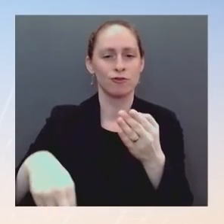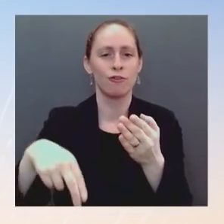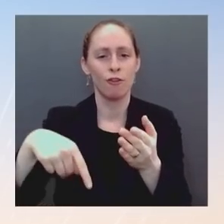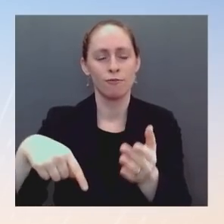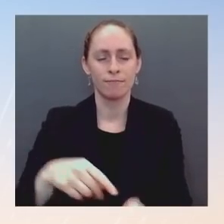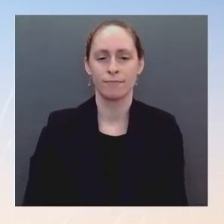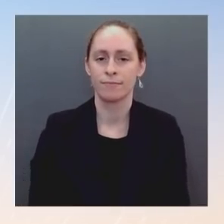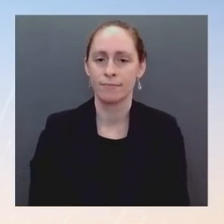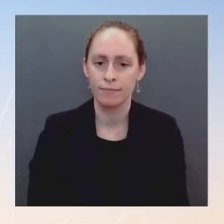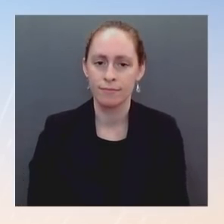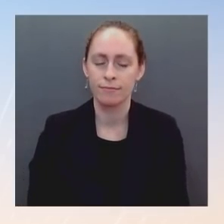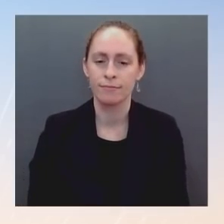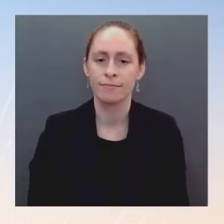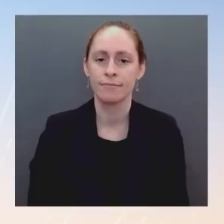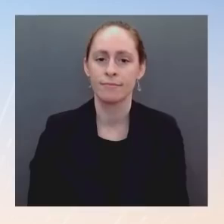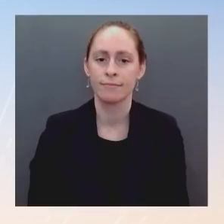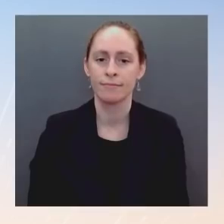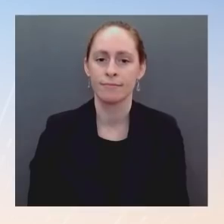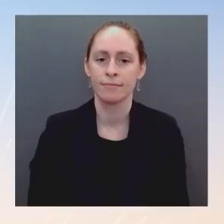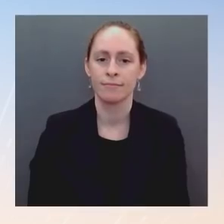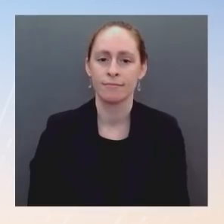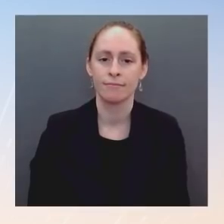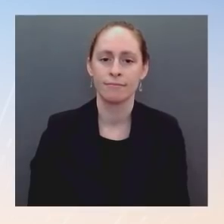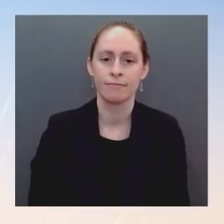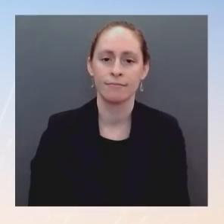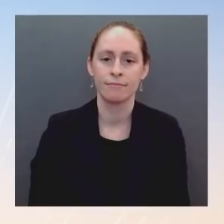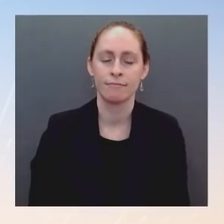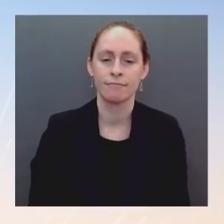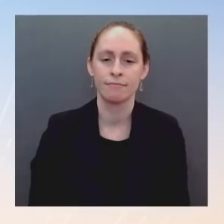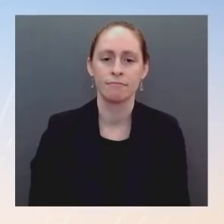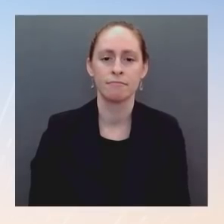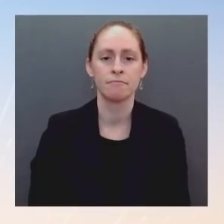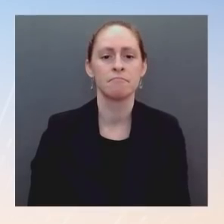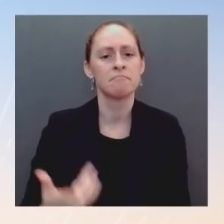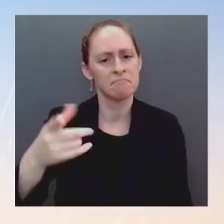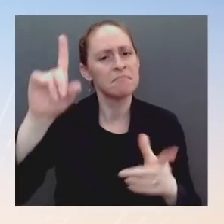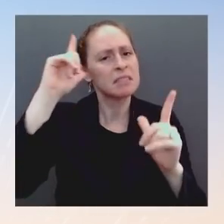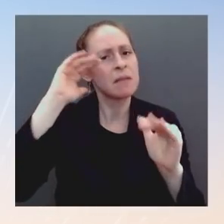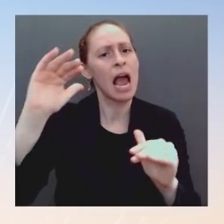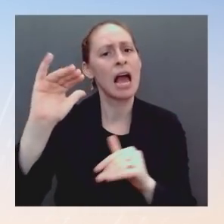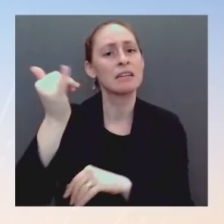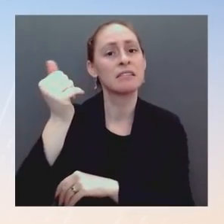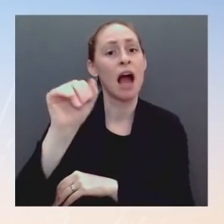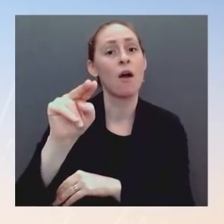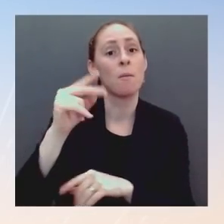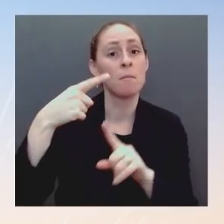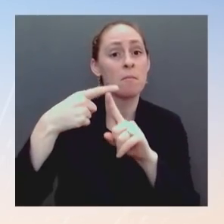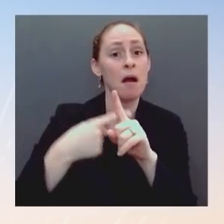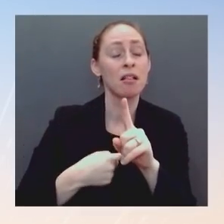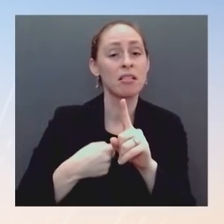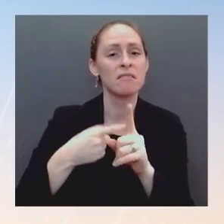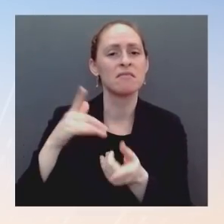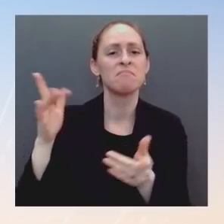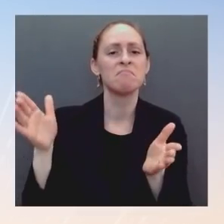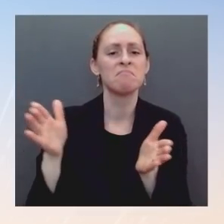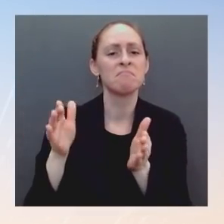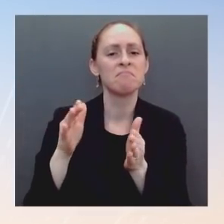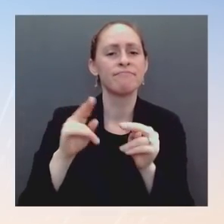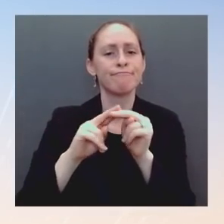because workers were out sick from Omicron at the point when it was peaking during the period when -- the week where the data was taken. The Press: Okay. May I follow up on Zeke's question --